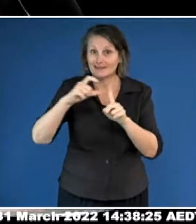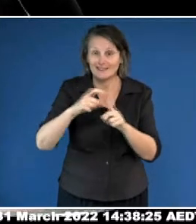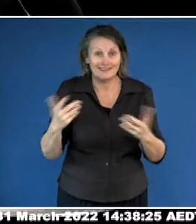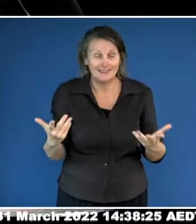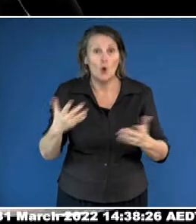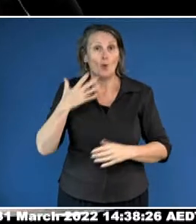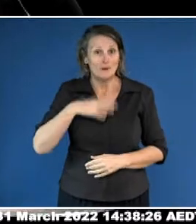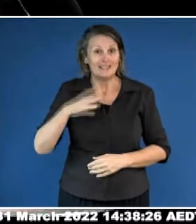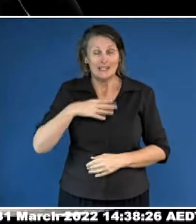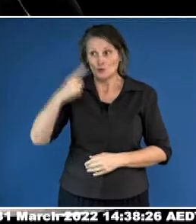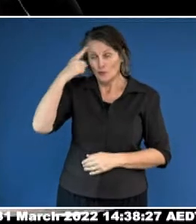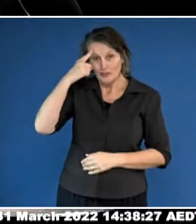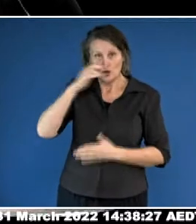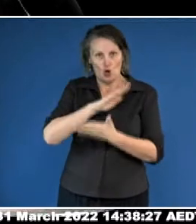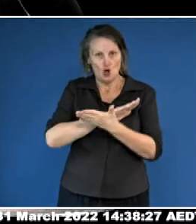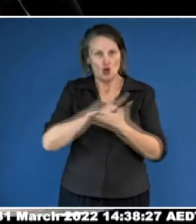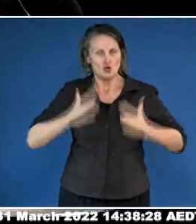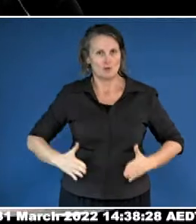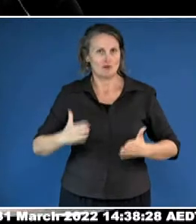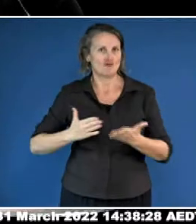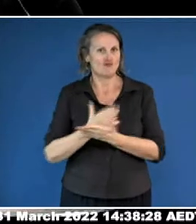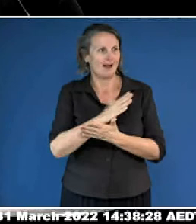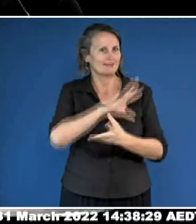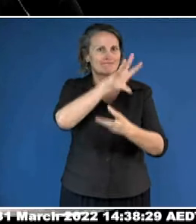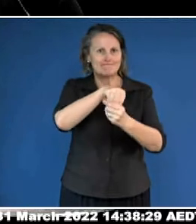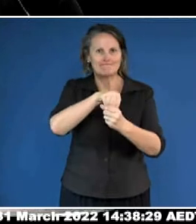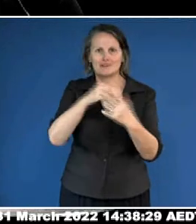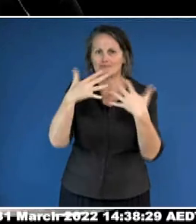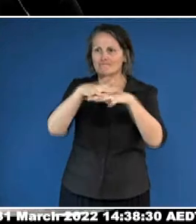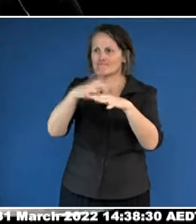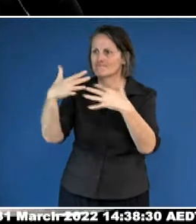all aspects of primary prevention, or I don't think we will ever fully combat